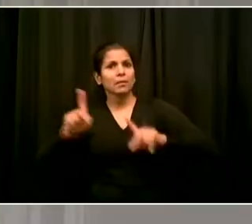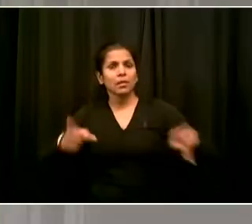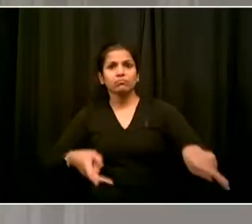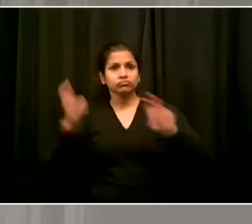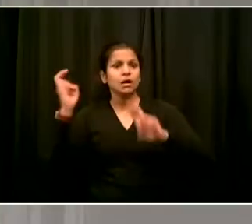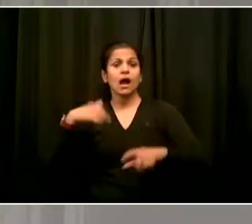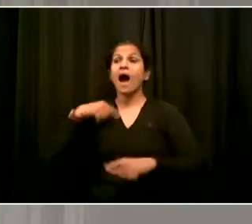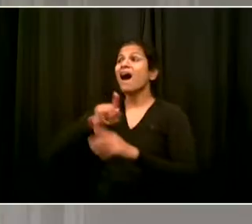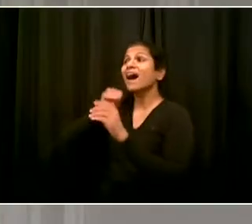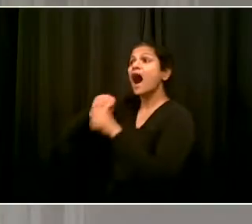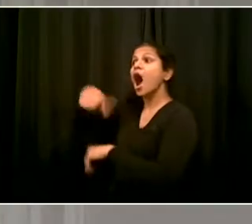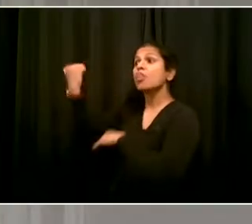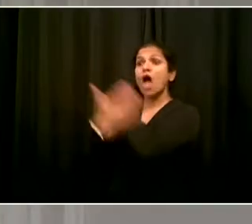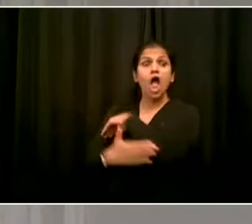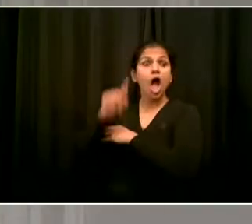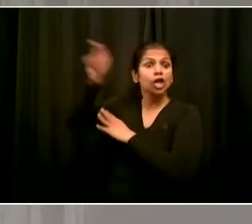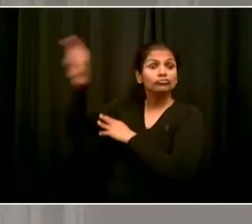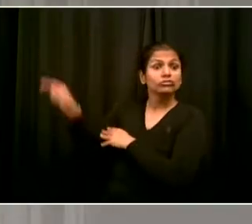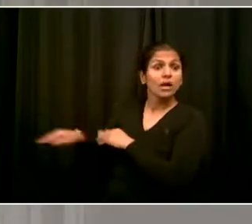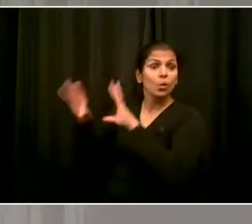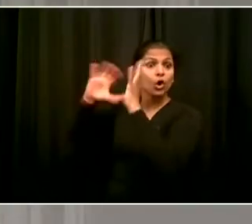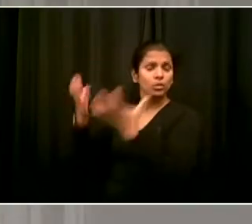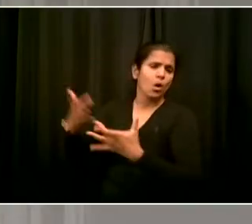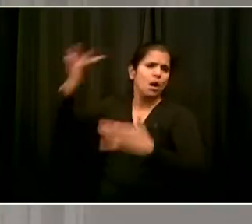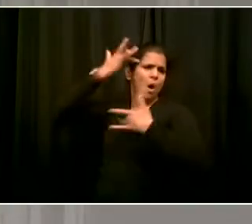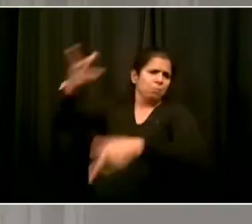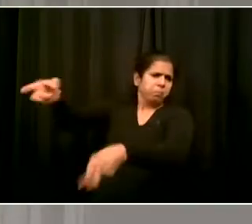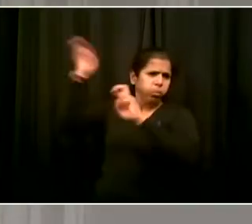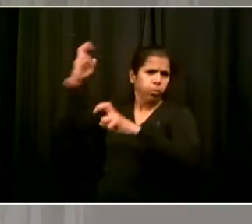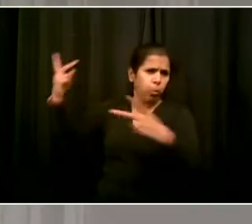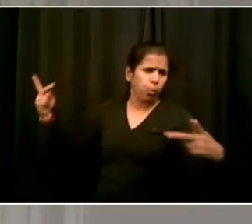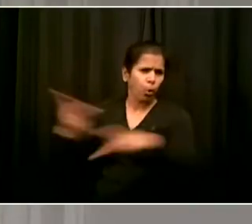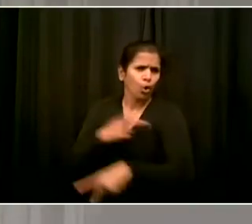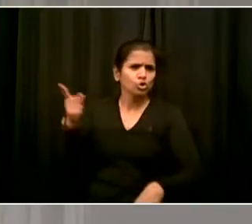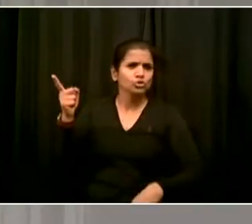EERILY FAMILIAR IT ALL SOUNDED.